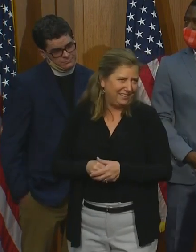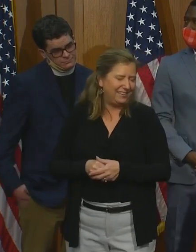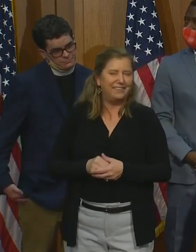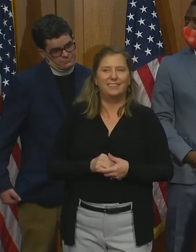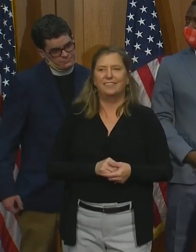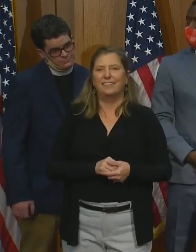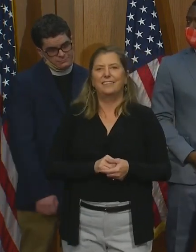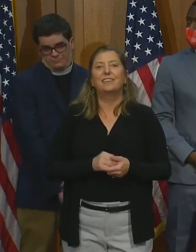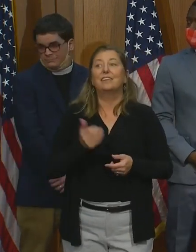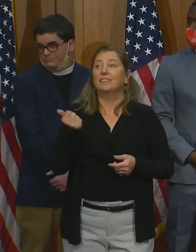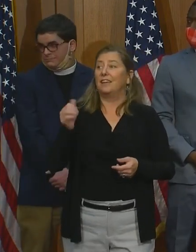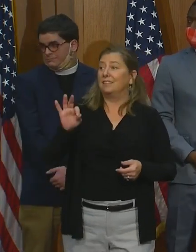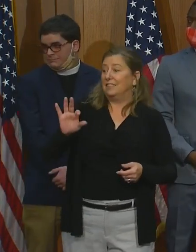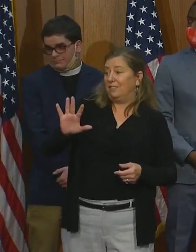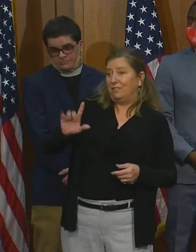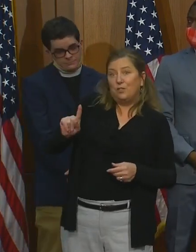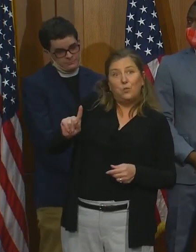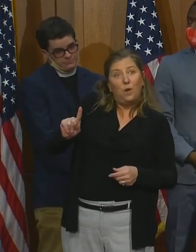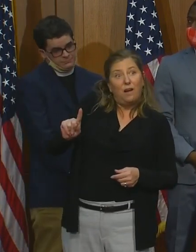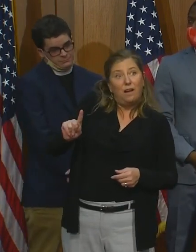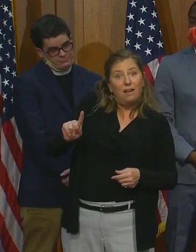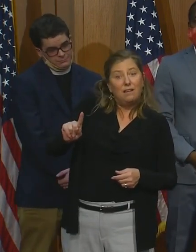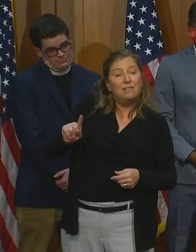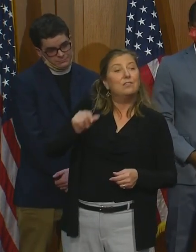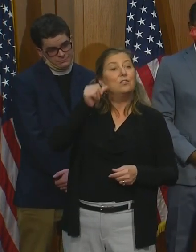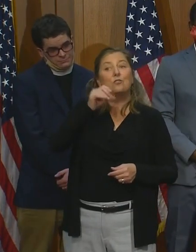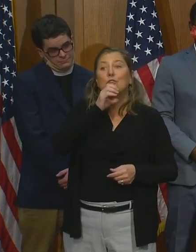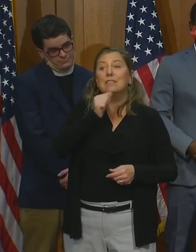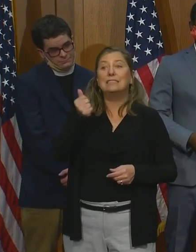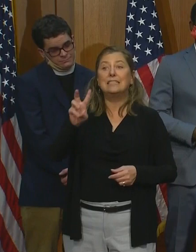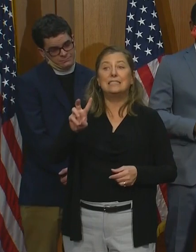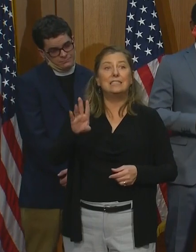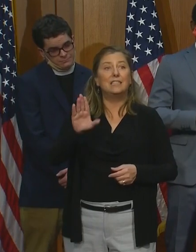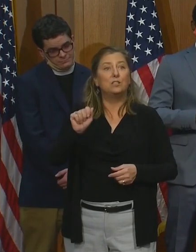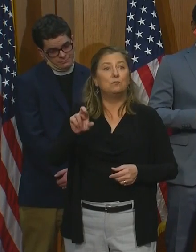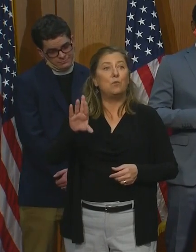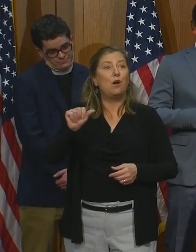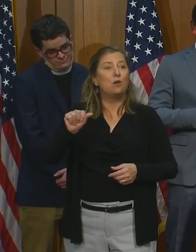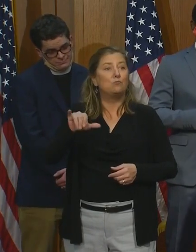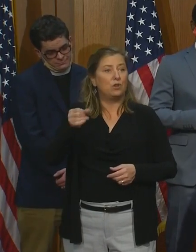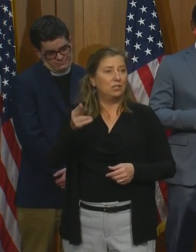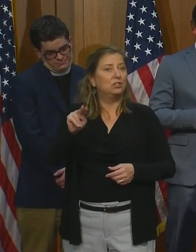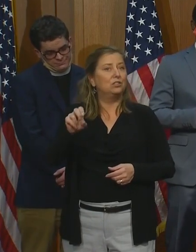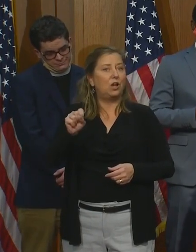FAMILIES STORY. IN NINETEEN